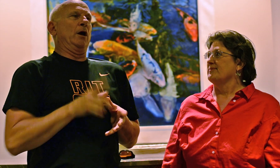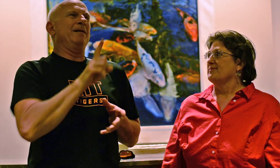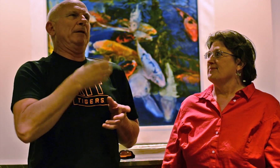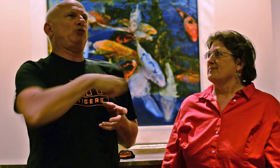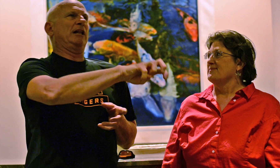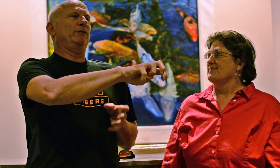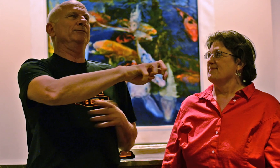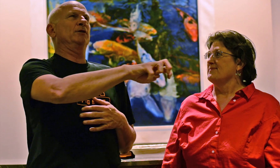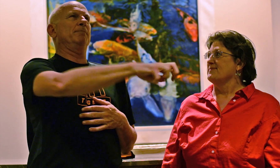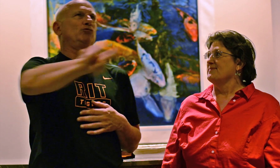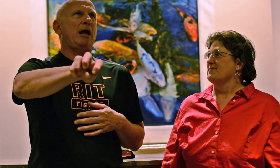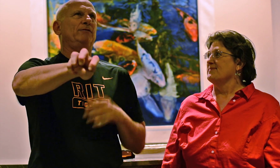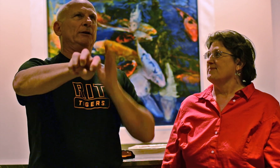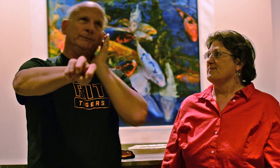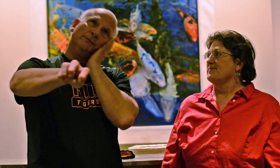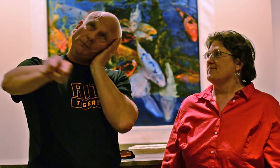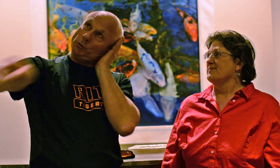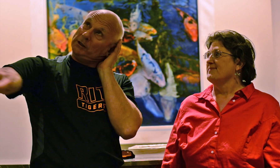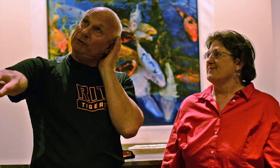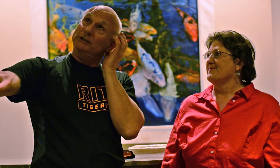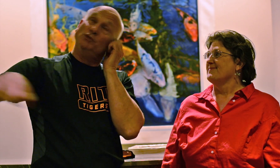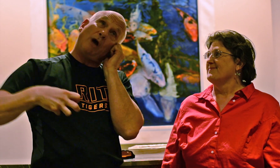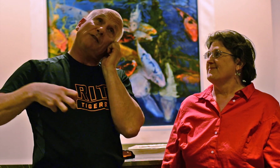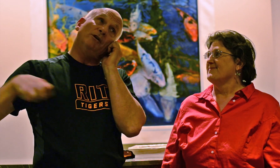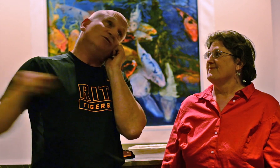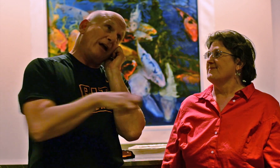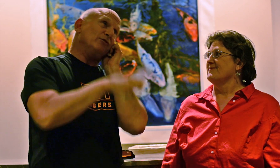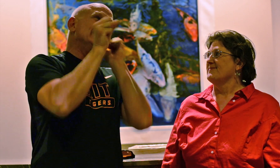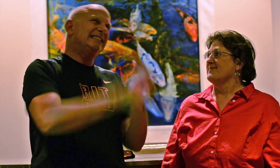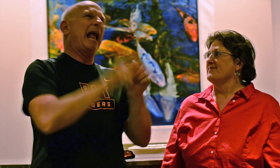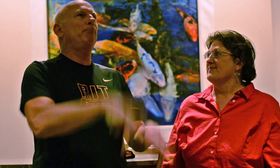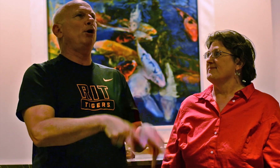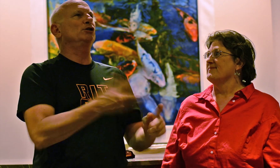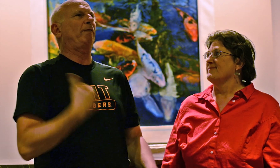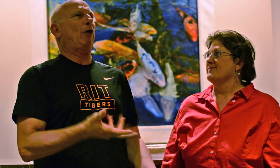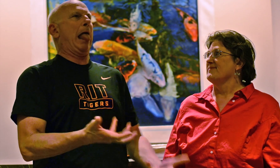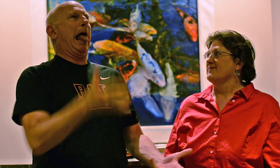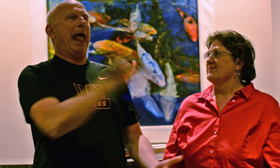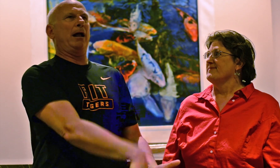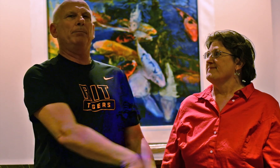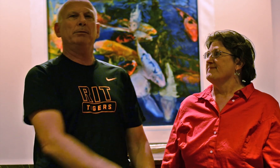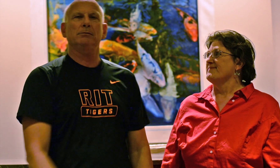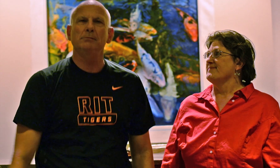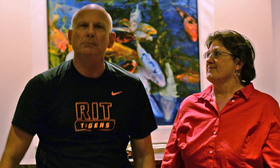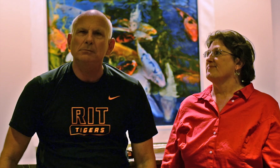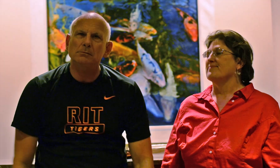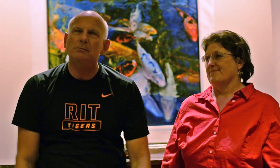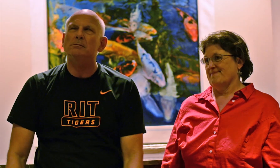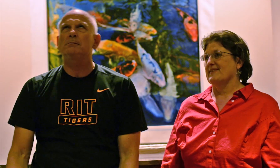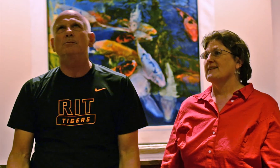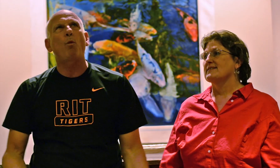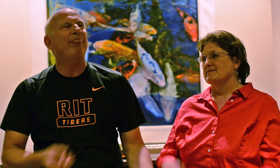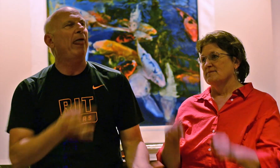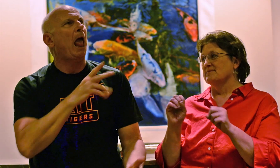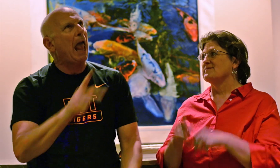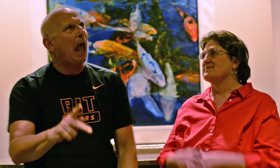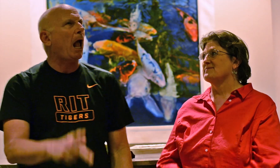I have to wait until they figure it out, going through multiple transfers. Sometimes I get transferred into a circle ending up with the same person I started out with! Then of course, they hang up. What the heck! It's a nightmare.